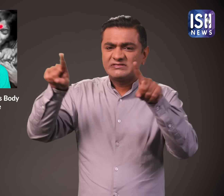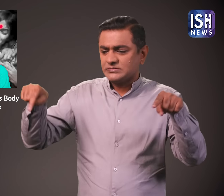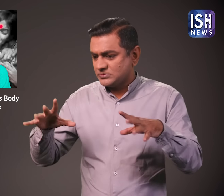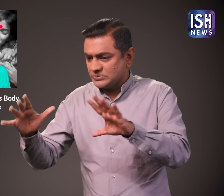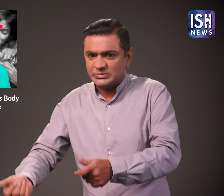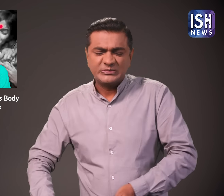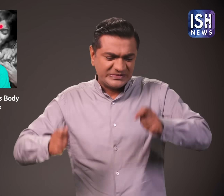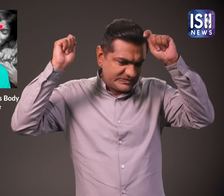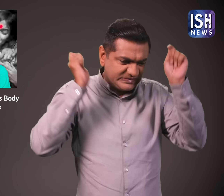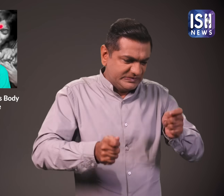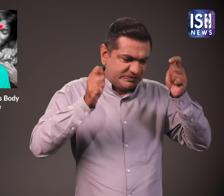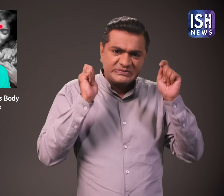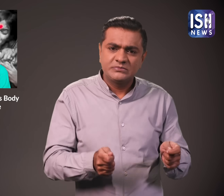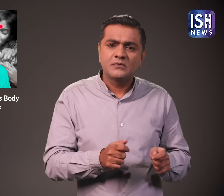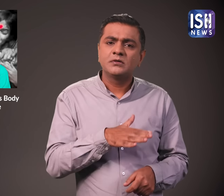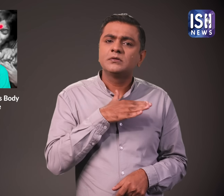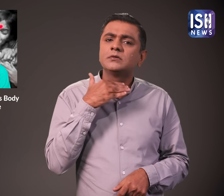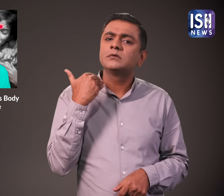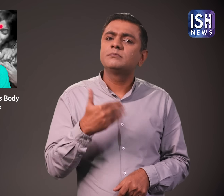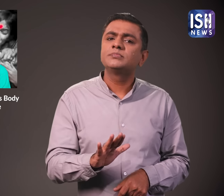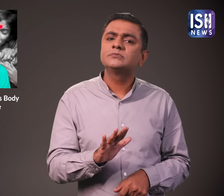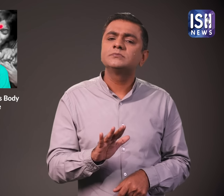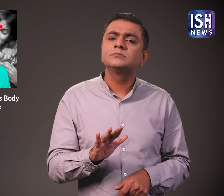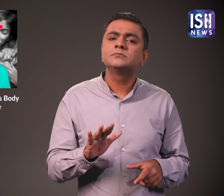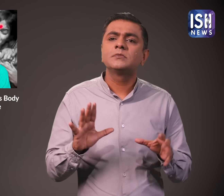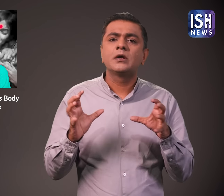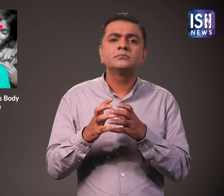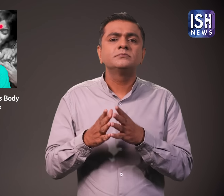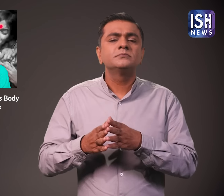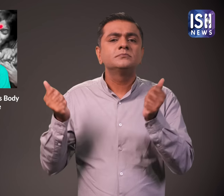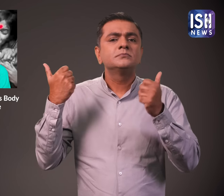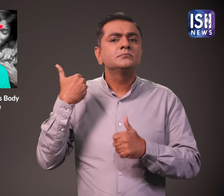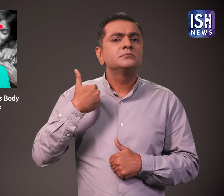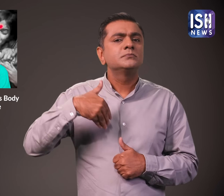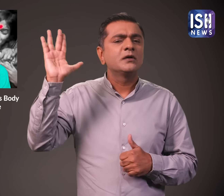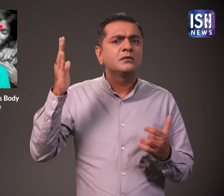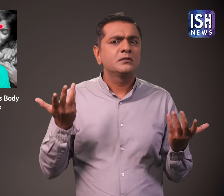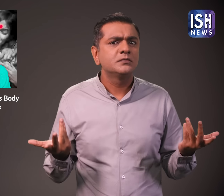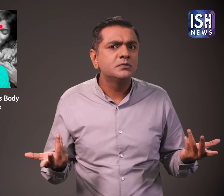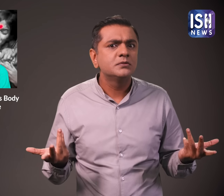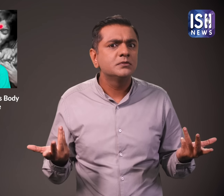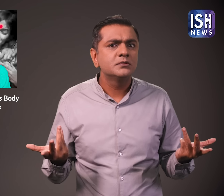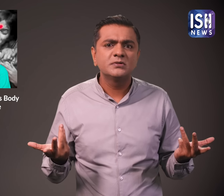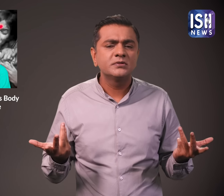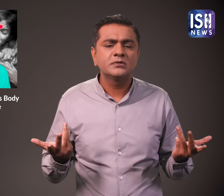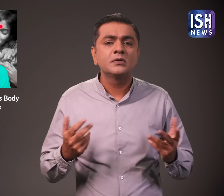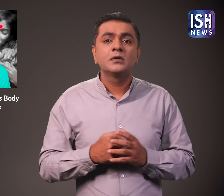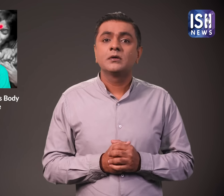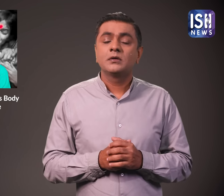He then smashed a tile on Saksham's head, which instantly killed him. They vanished right after. Unbelievable!